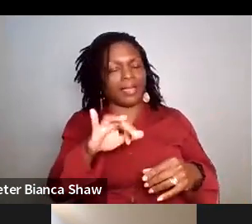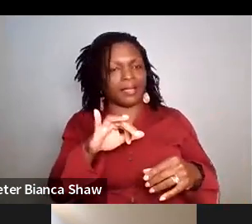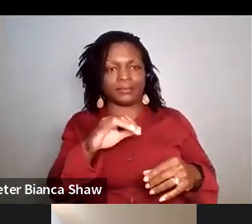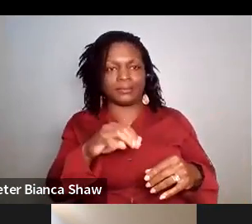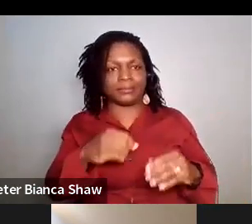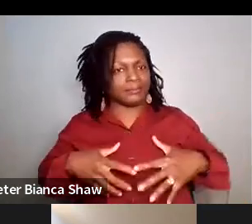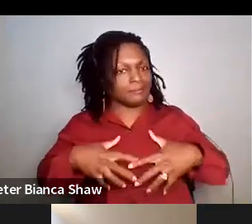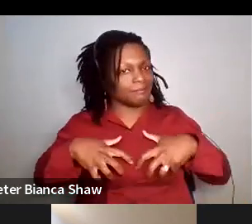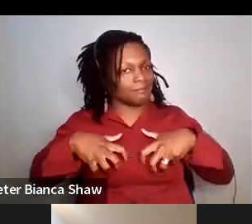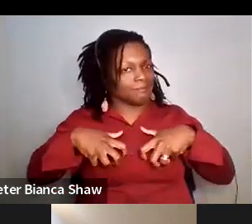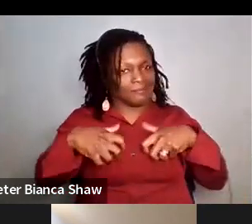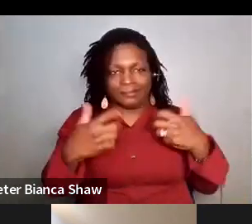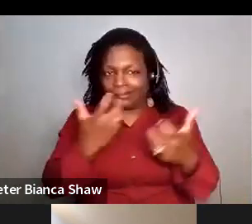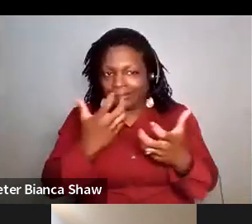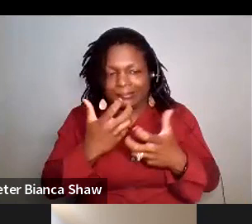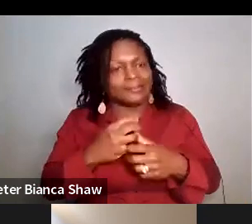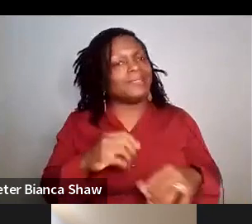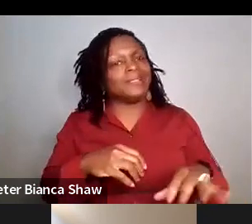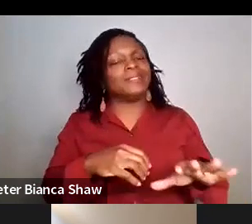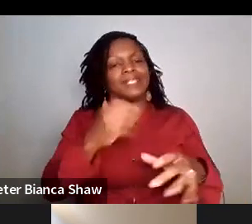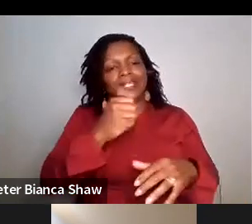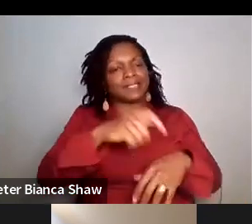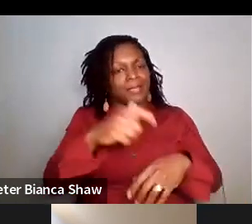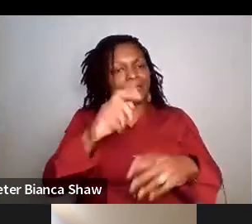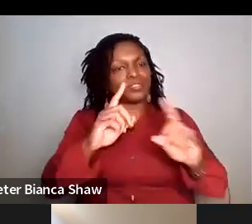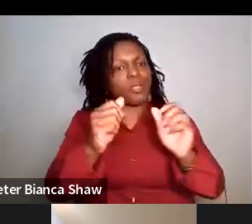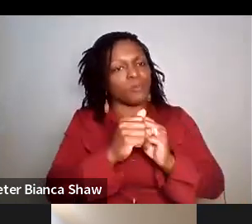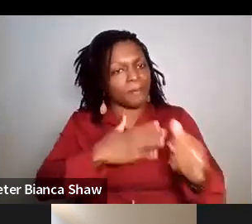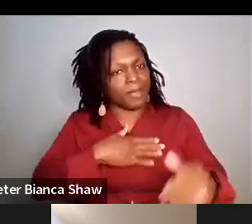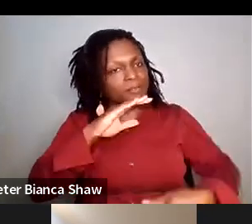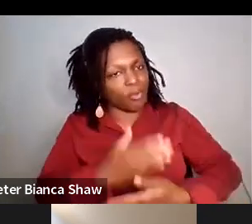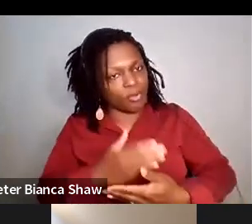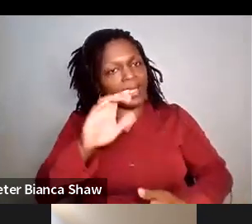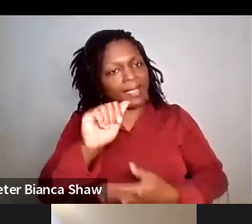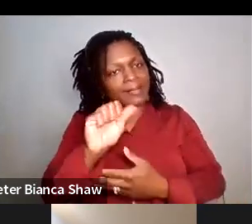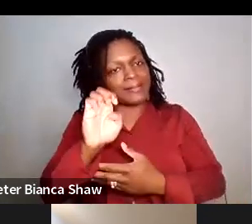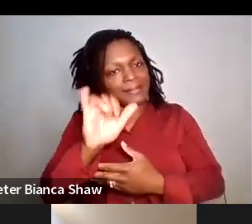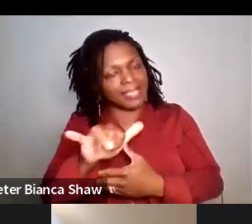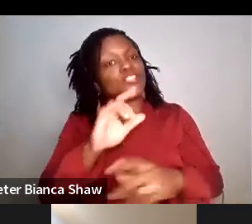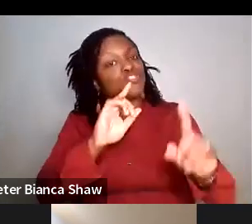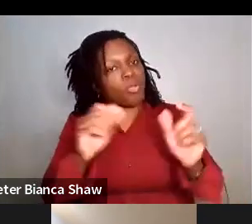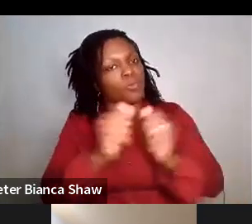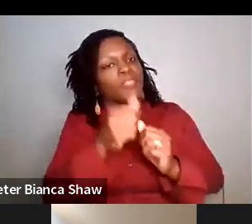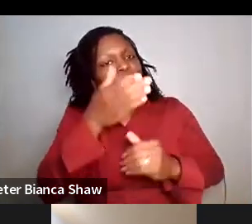That situation comes up, you can talk to my daughter. Casey. Talk to her as if she is a zoom in in the room.